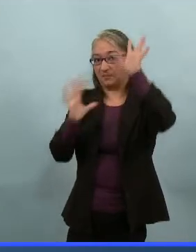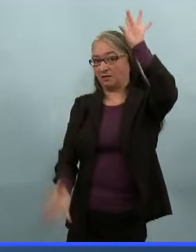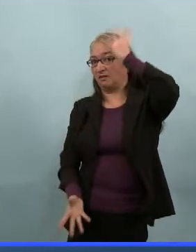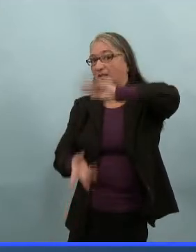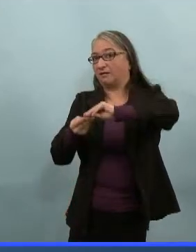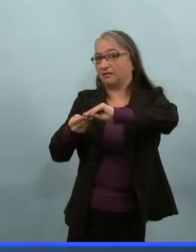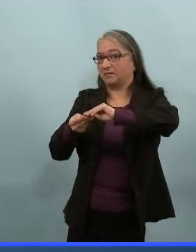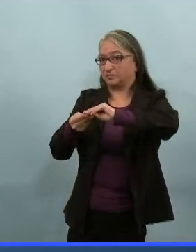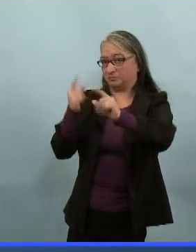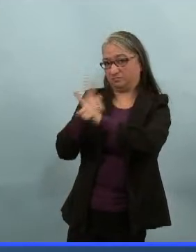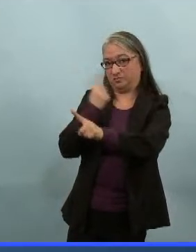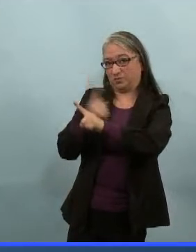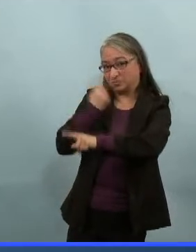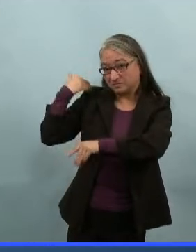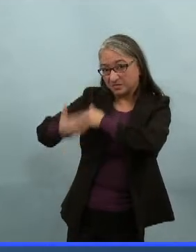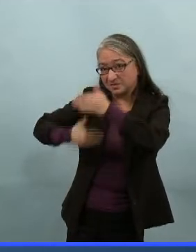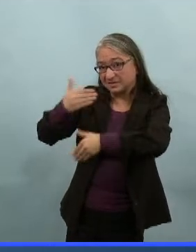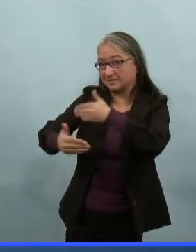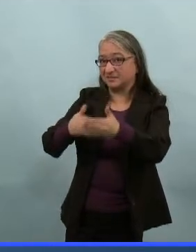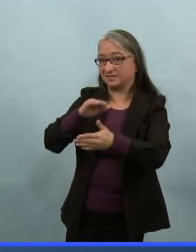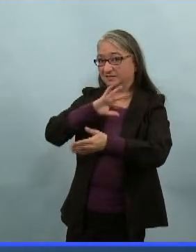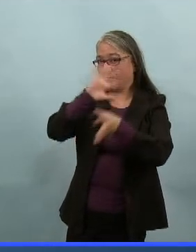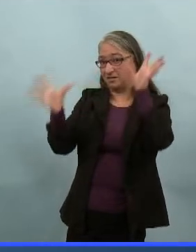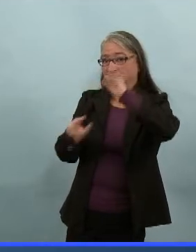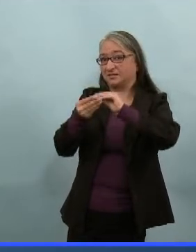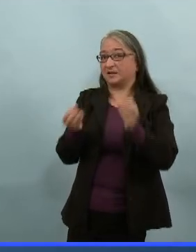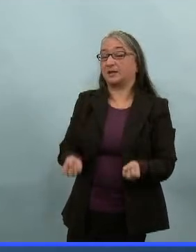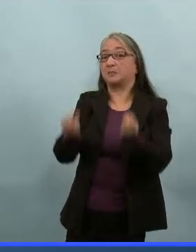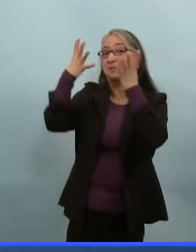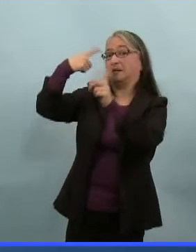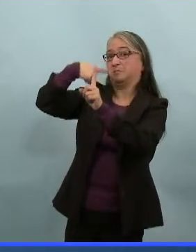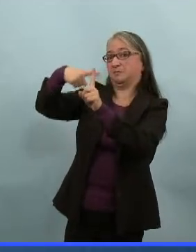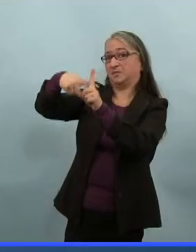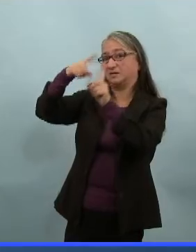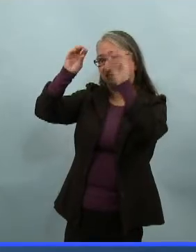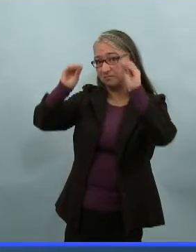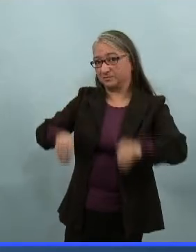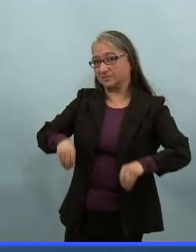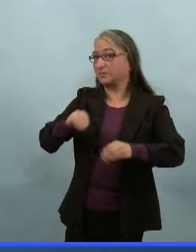positive tests there are and frankly like what percentage of cases that are out there